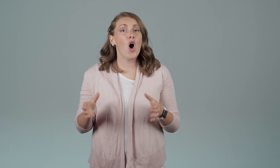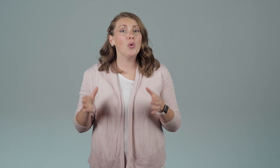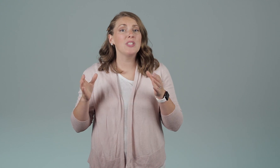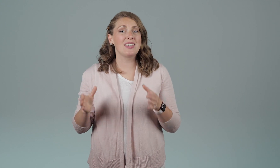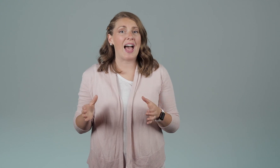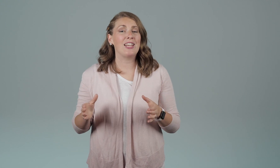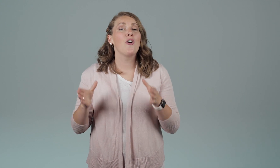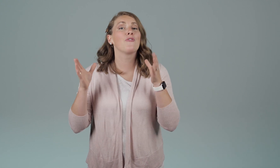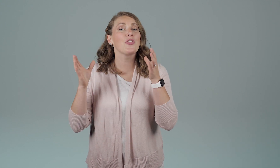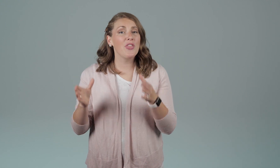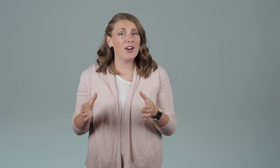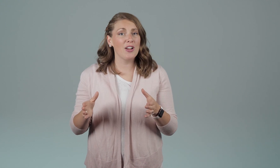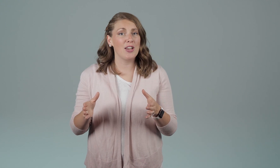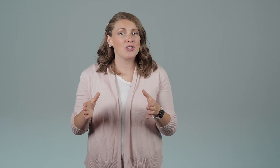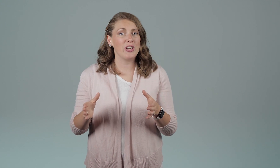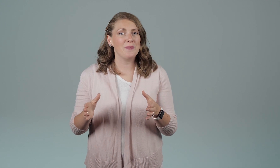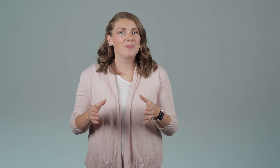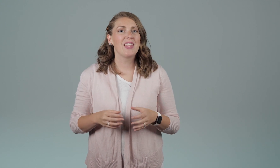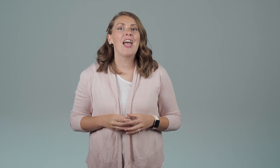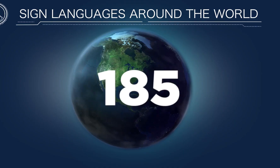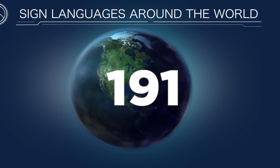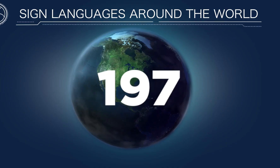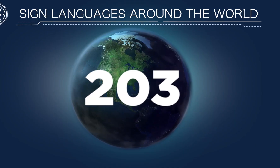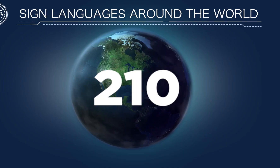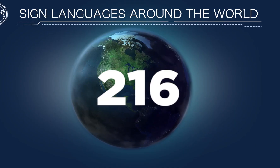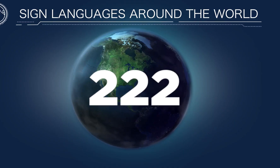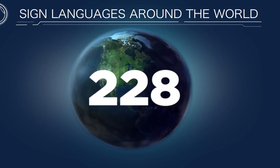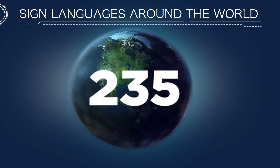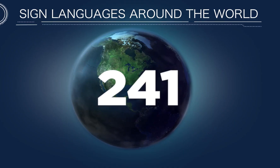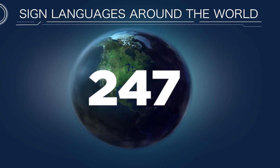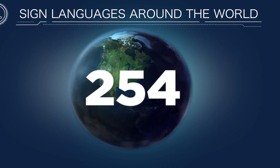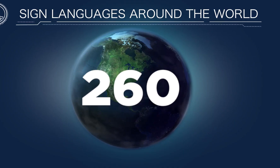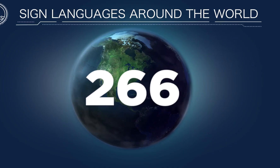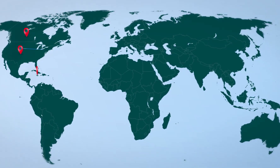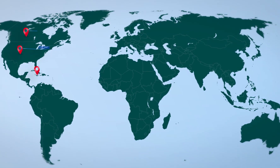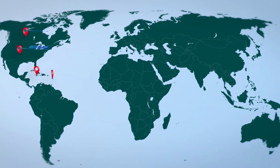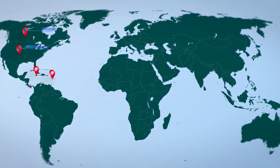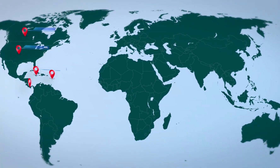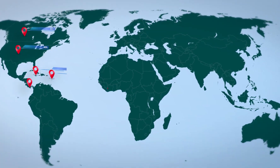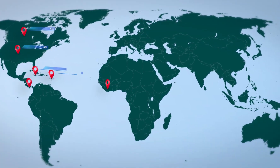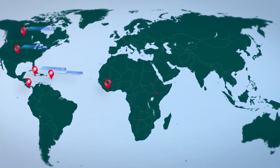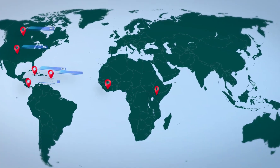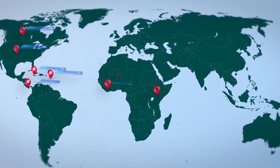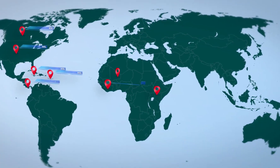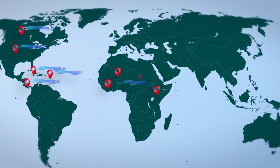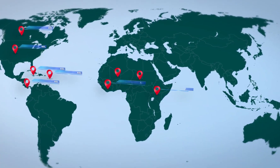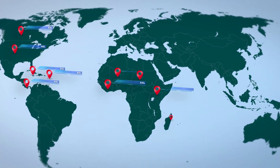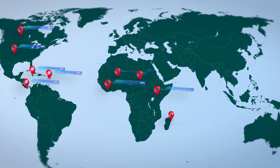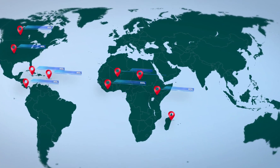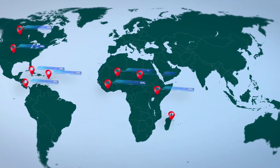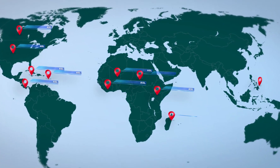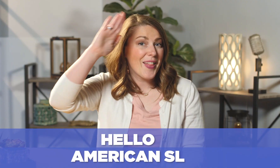own sign for their country. Check out our video on sign language around the world to take a deeper